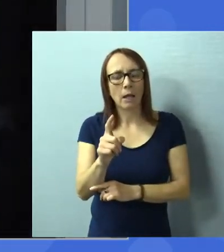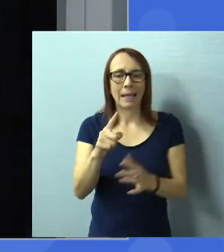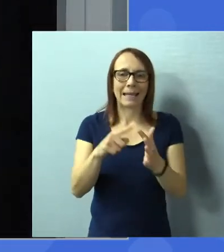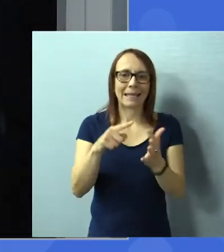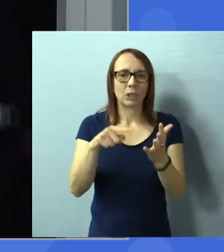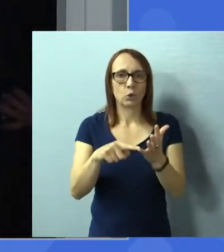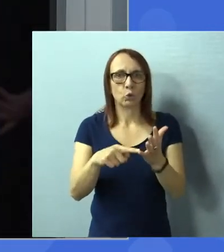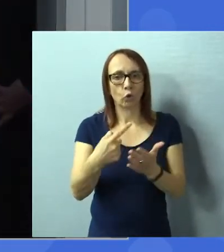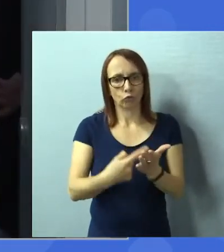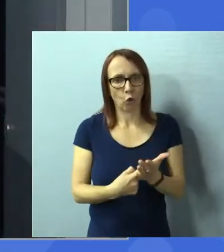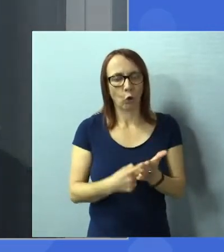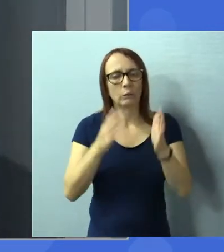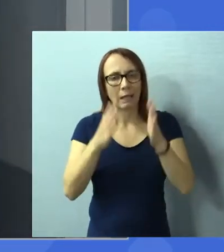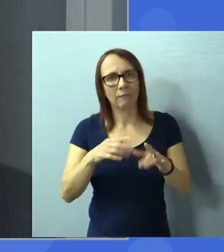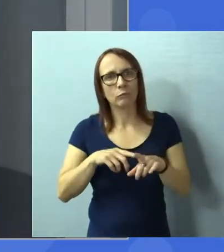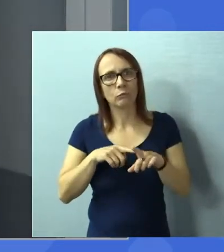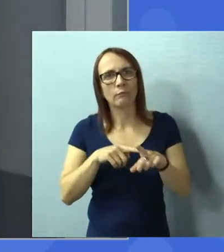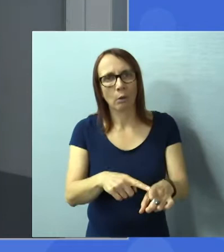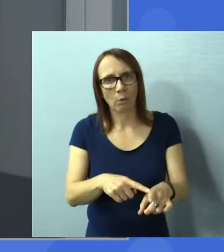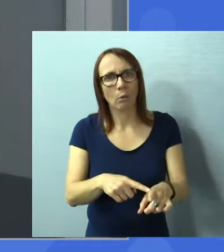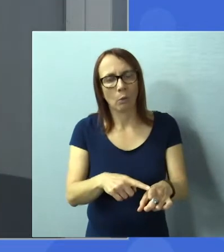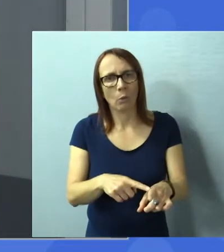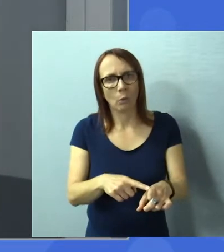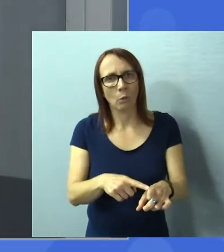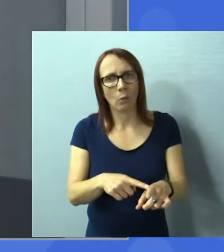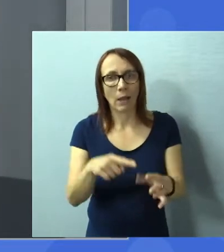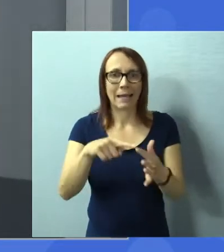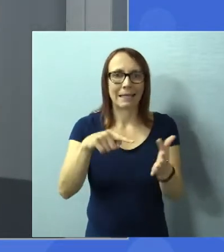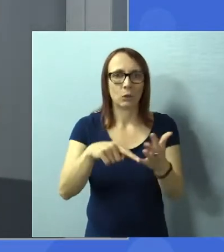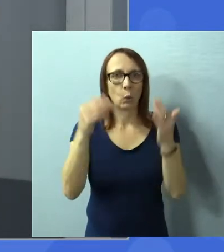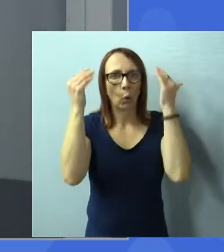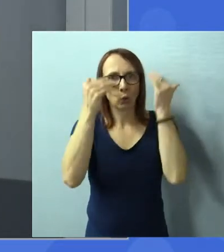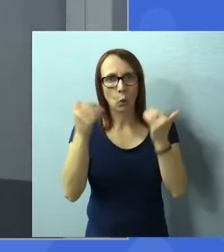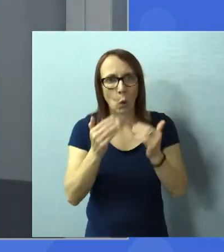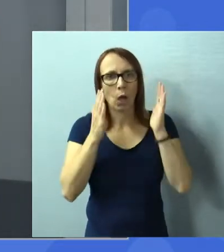be will continue to be subject to decisions by the EU tour until December